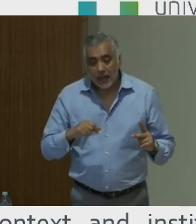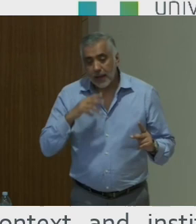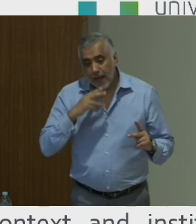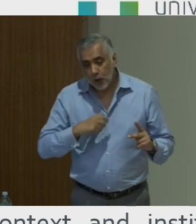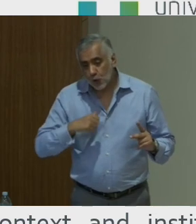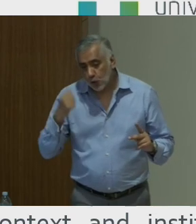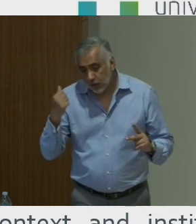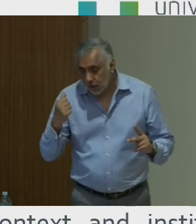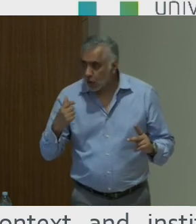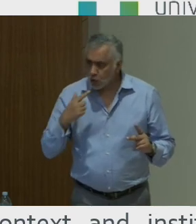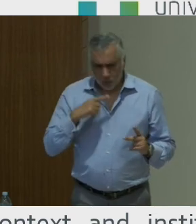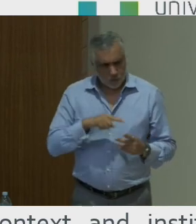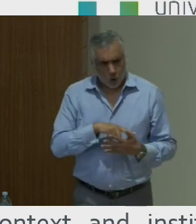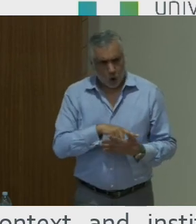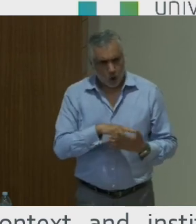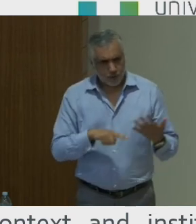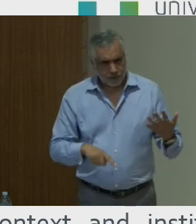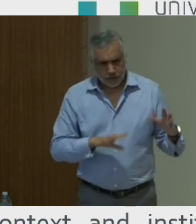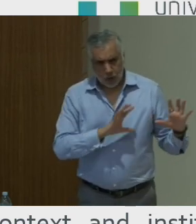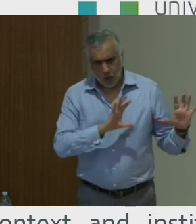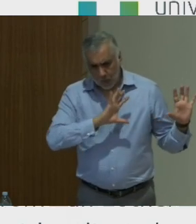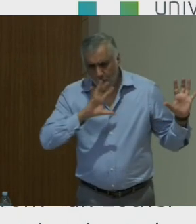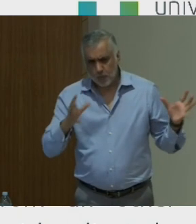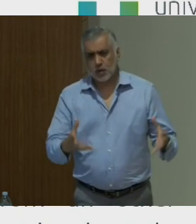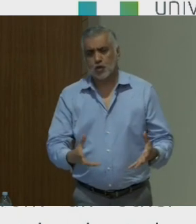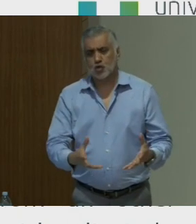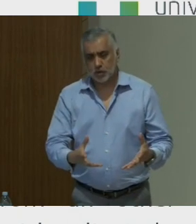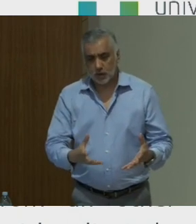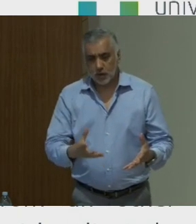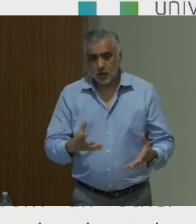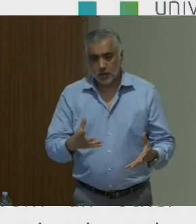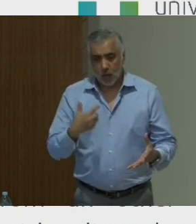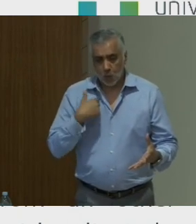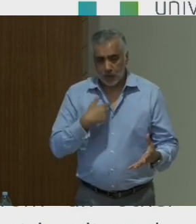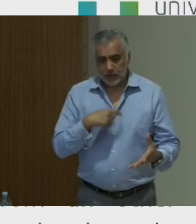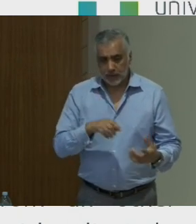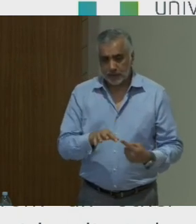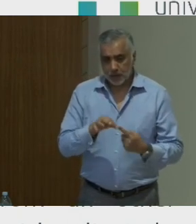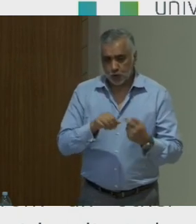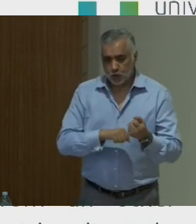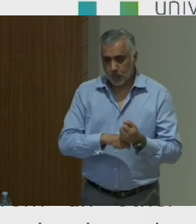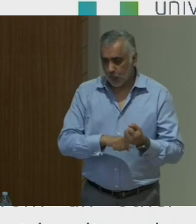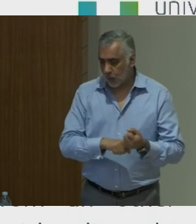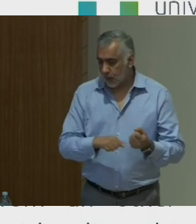So for all these populations that need special support, awareness is not